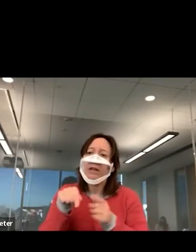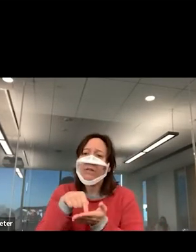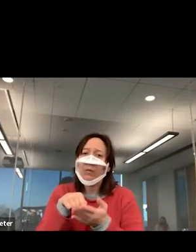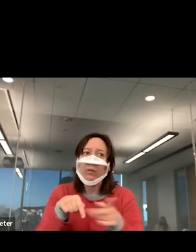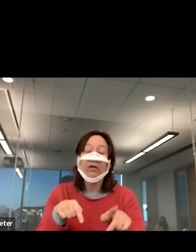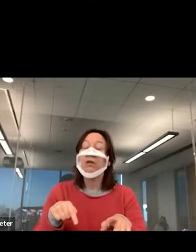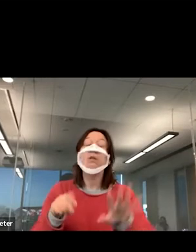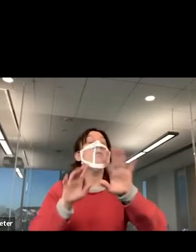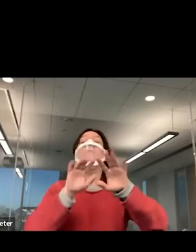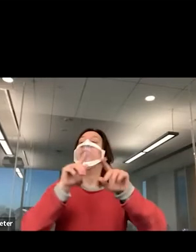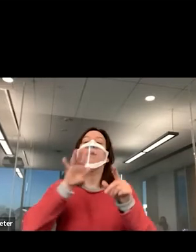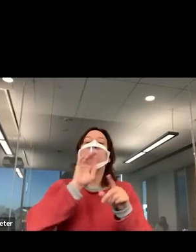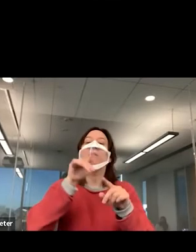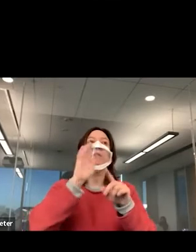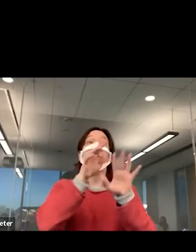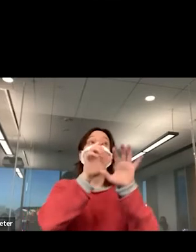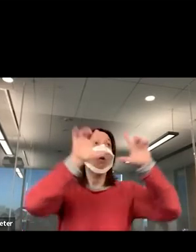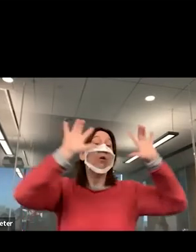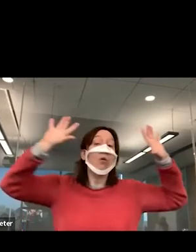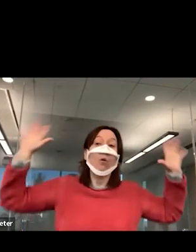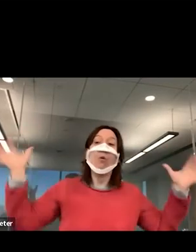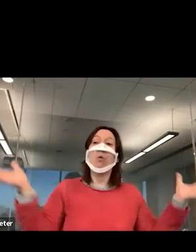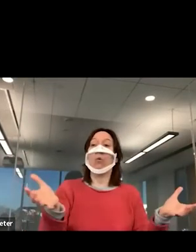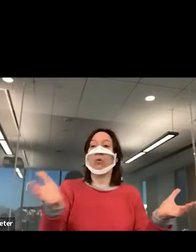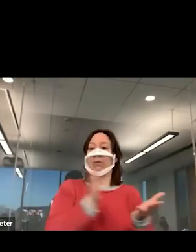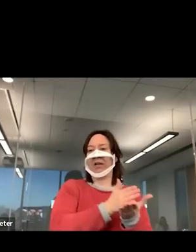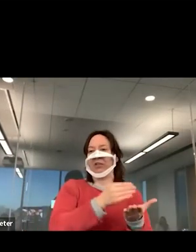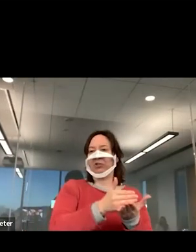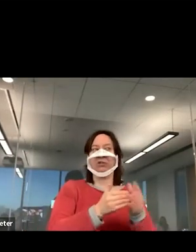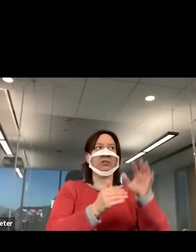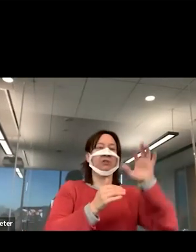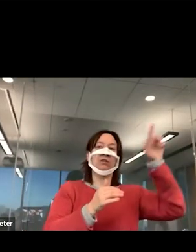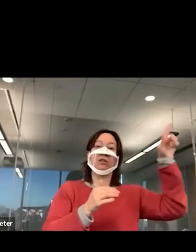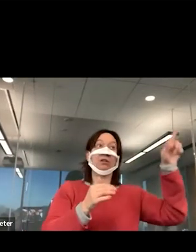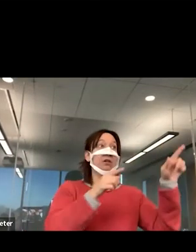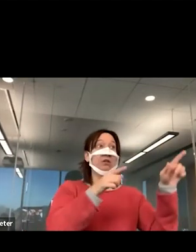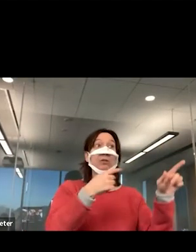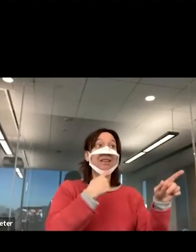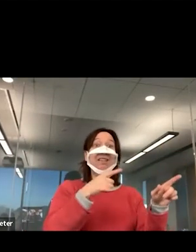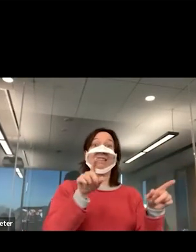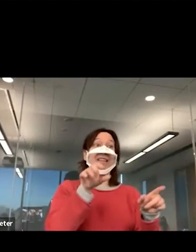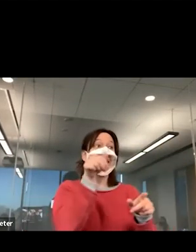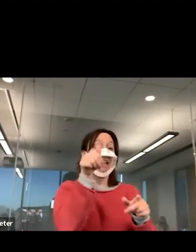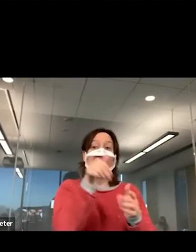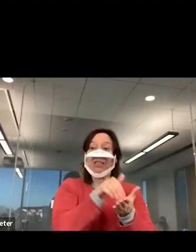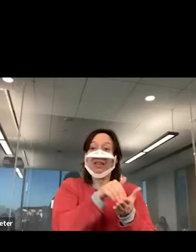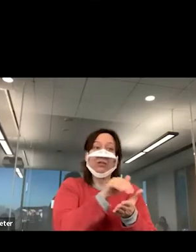you couldn't have afforded this 10 000 item that would have allowed this person to you know not